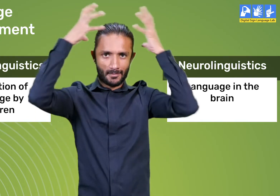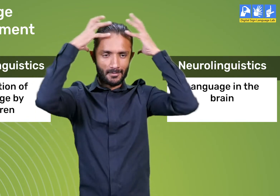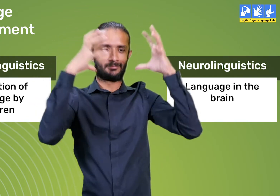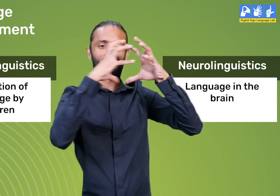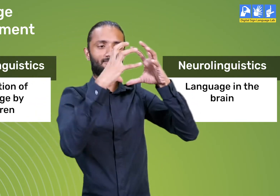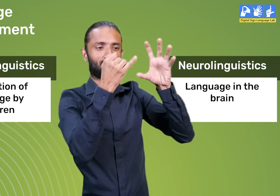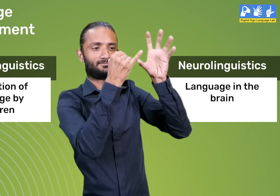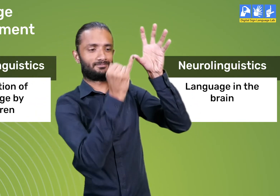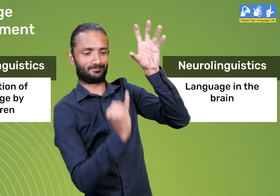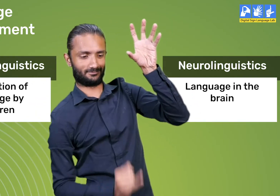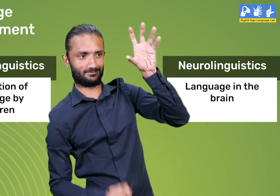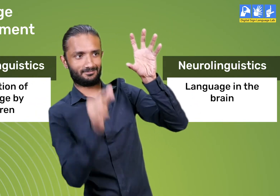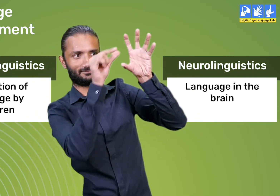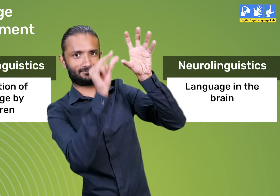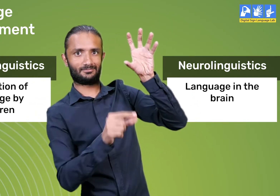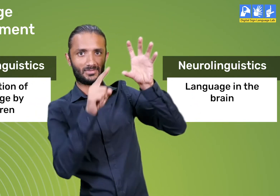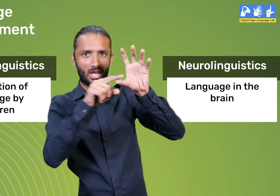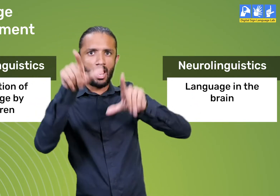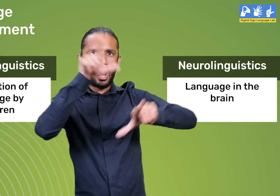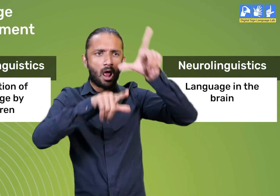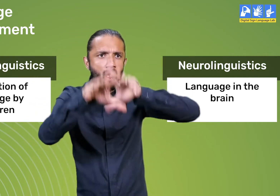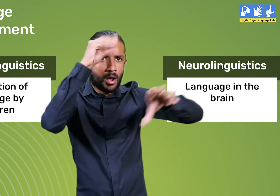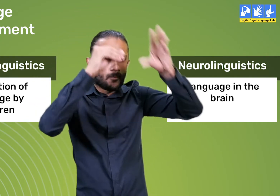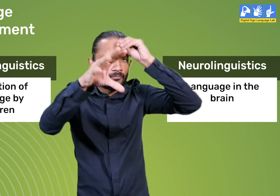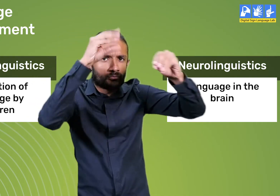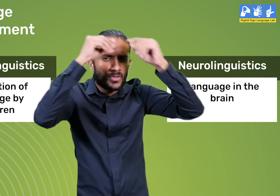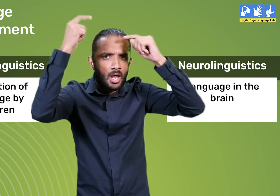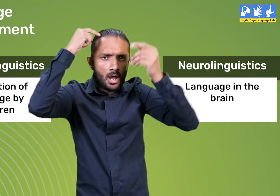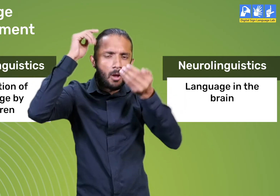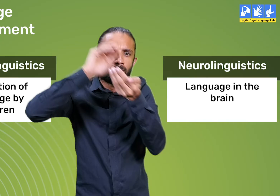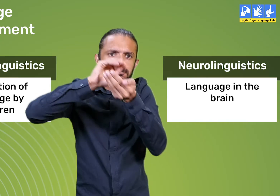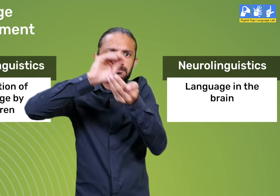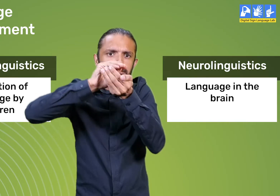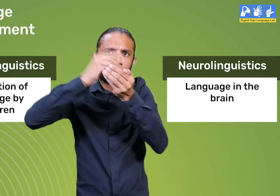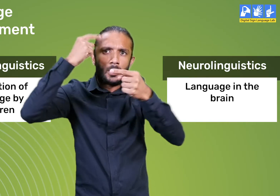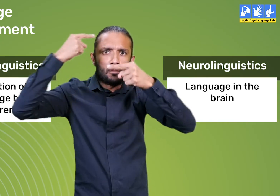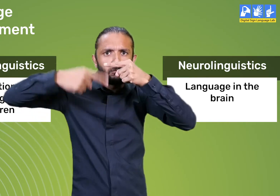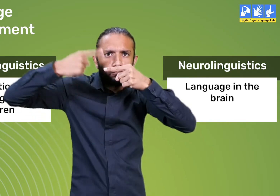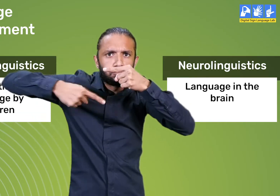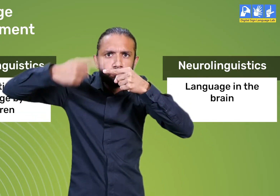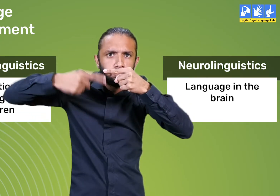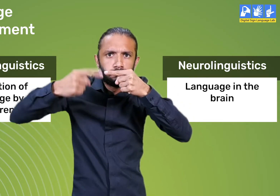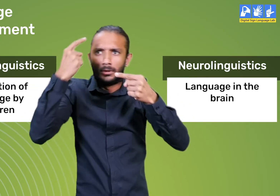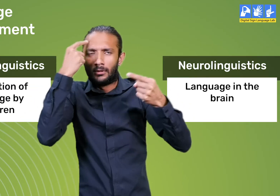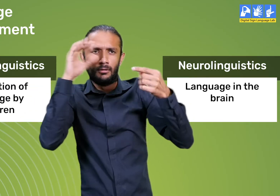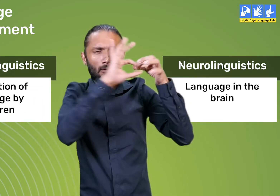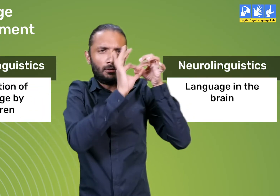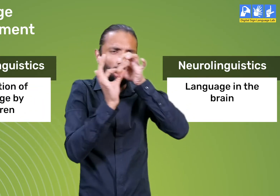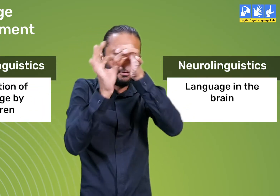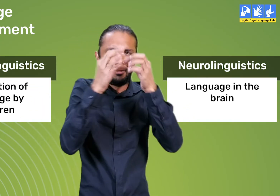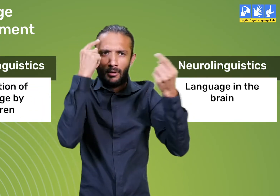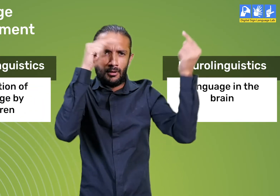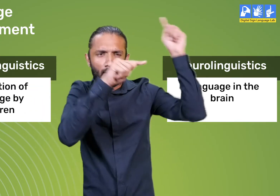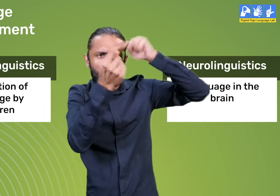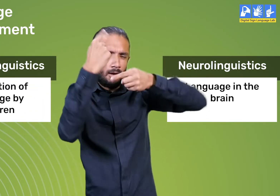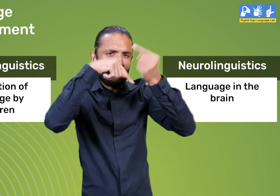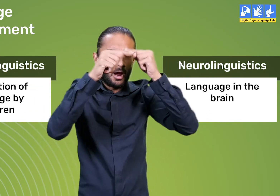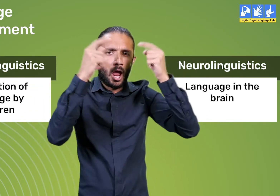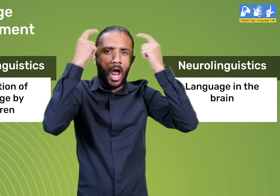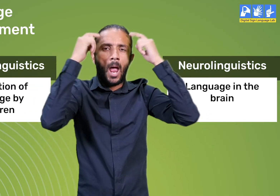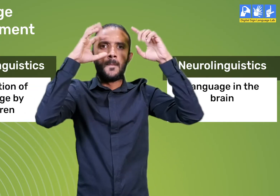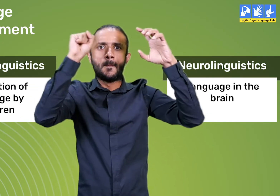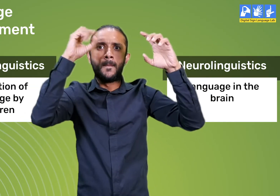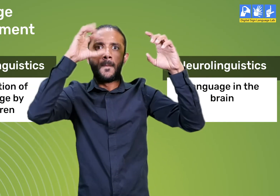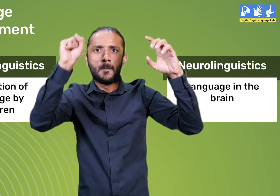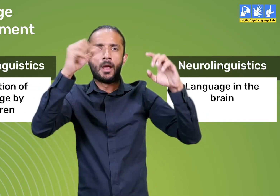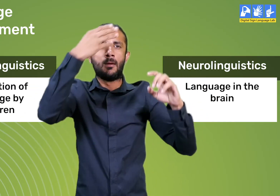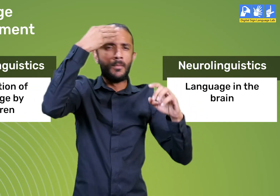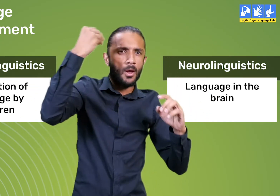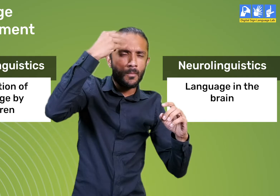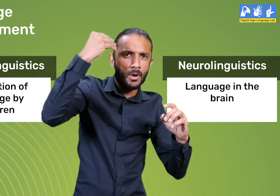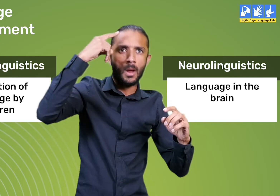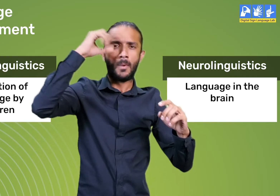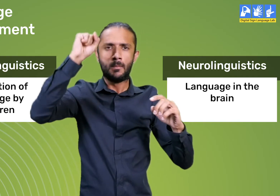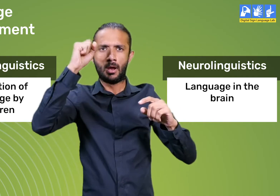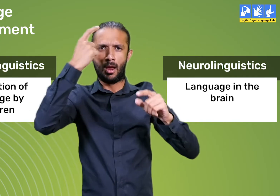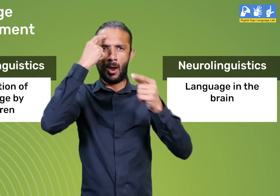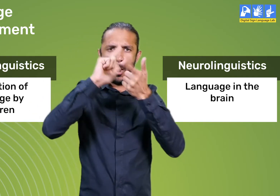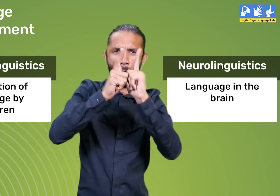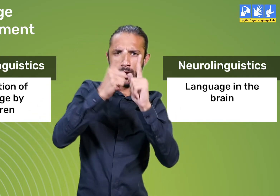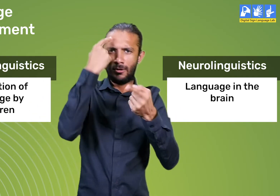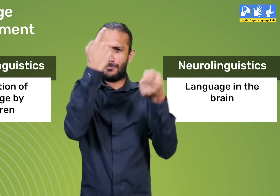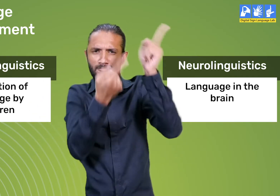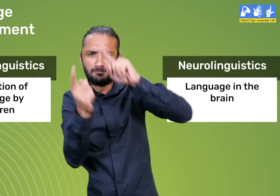there is area in our brain that allow to restore , processing , memory , logical thinking , development of thoughts etc in the brain .